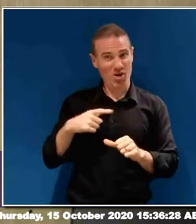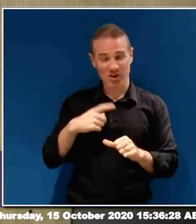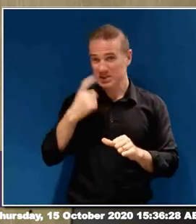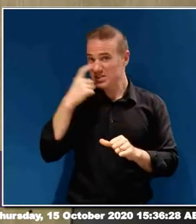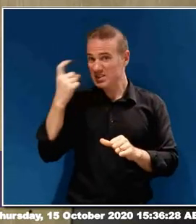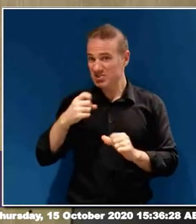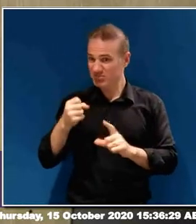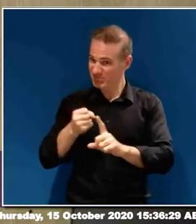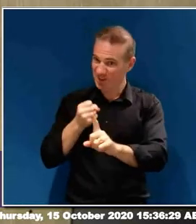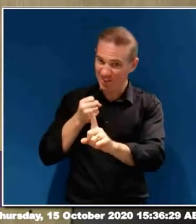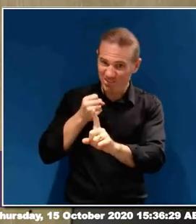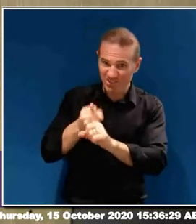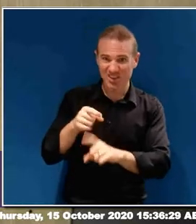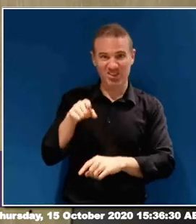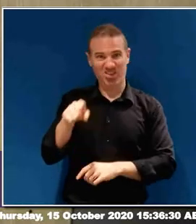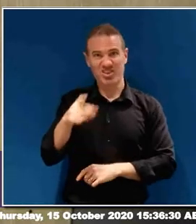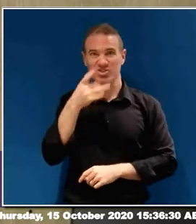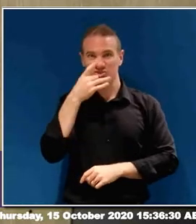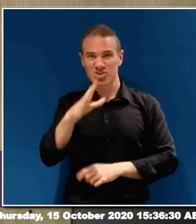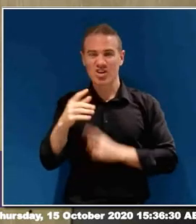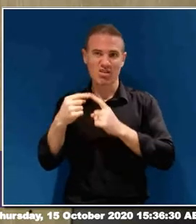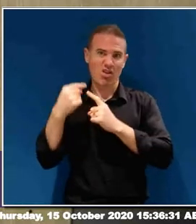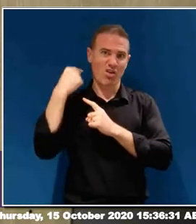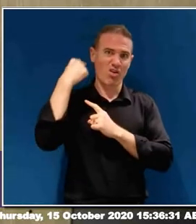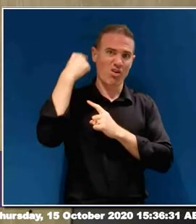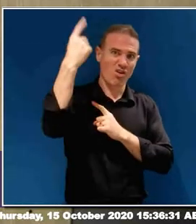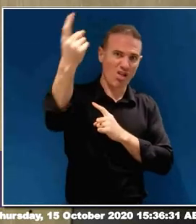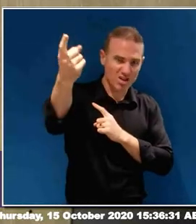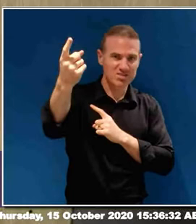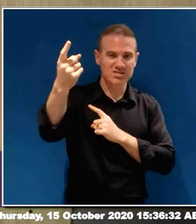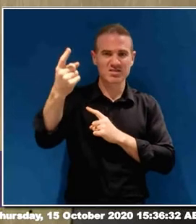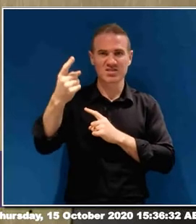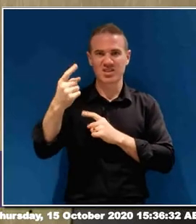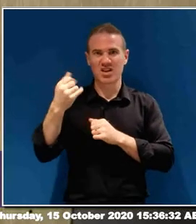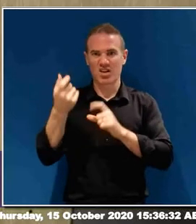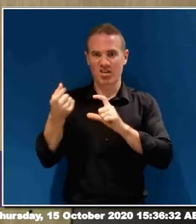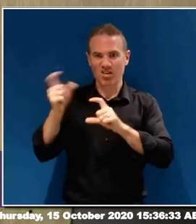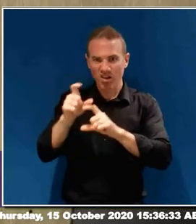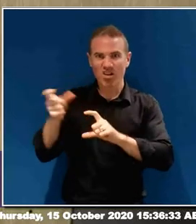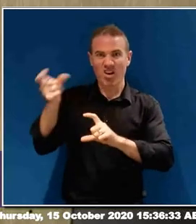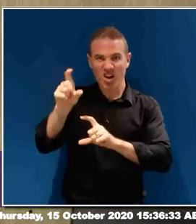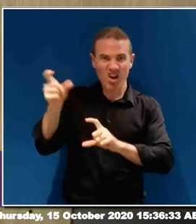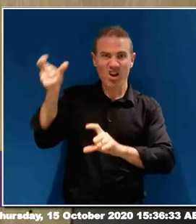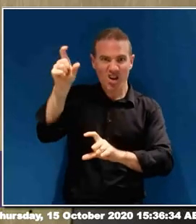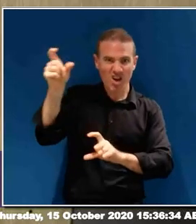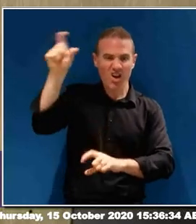So I just do want to be clear as to when you speak about this in